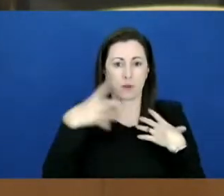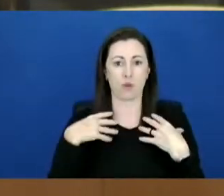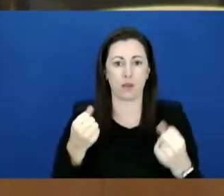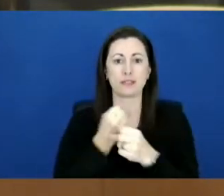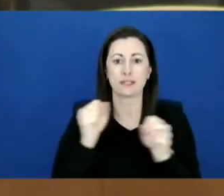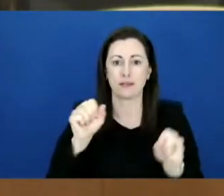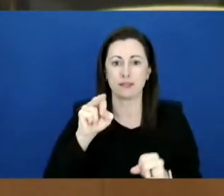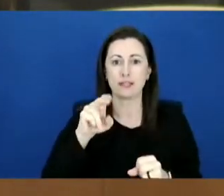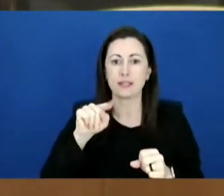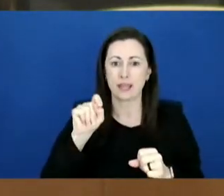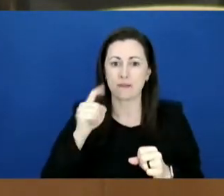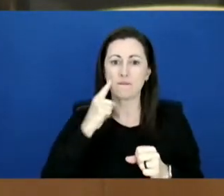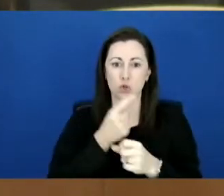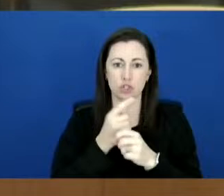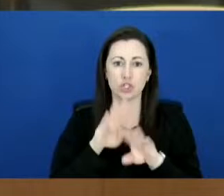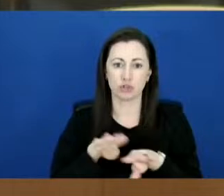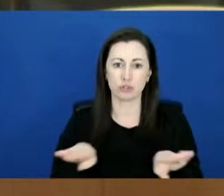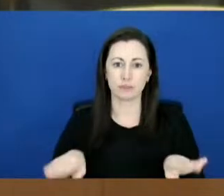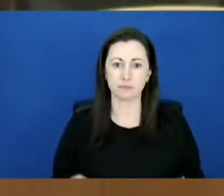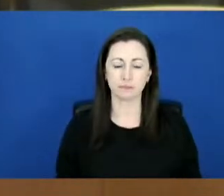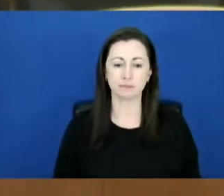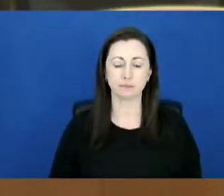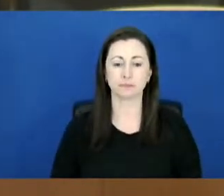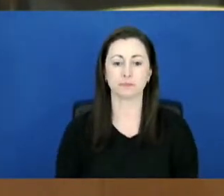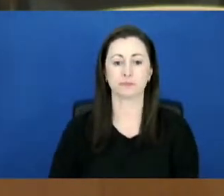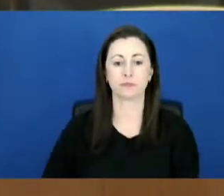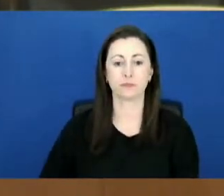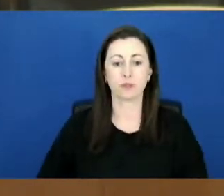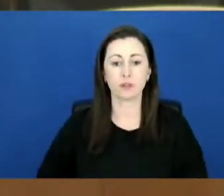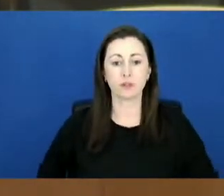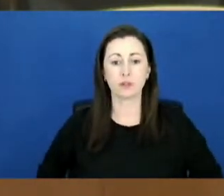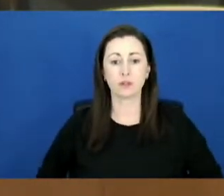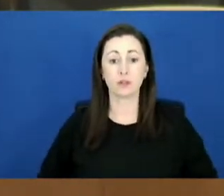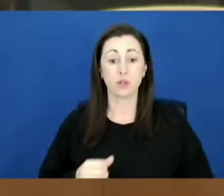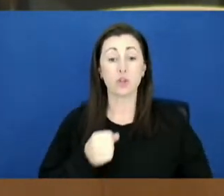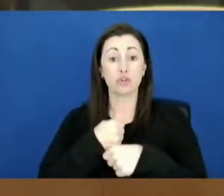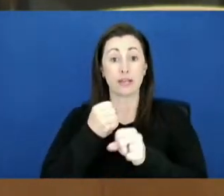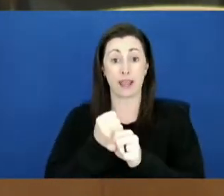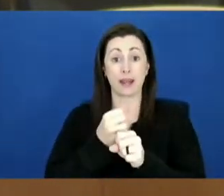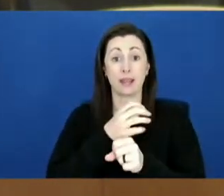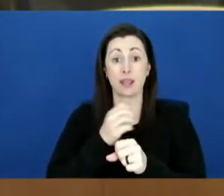INNOVATION AND EXPANSION OF OUR